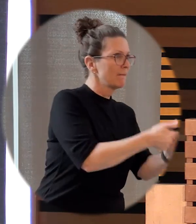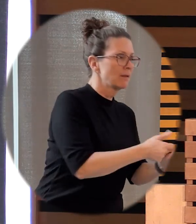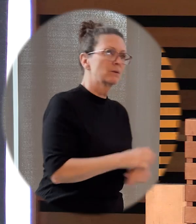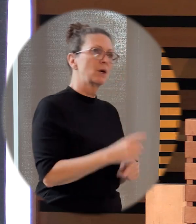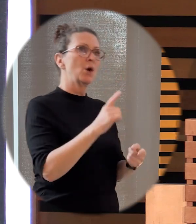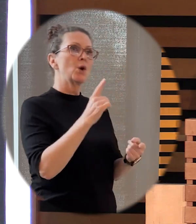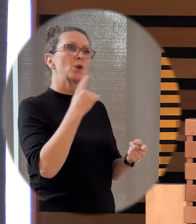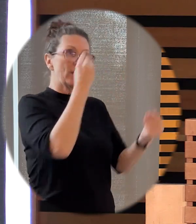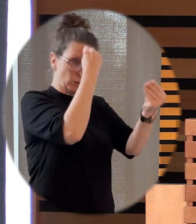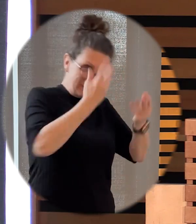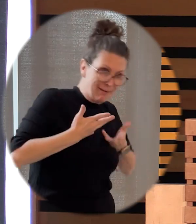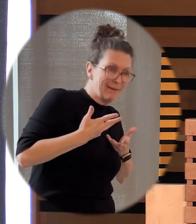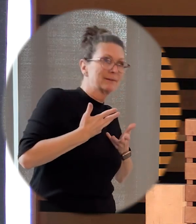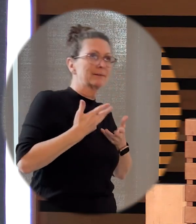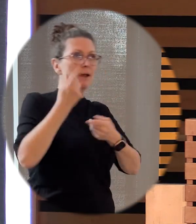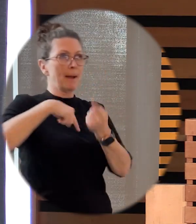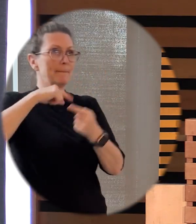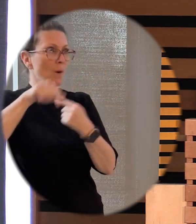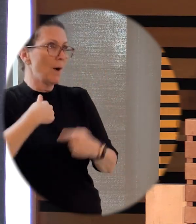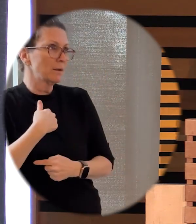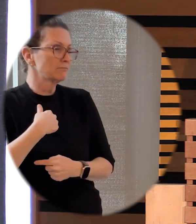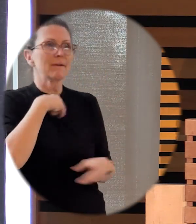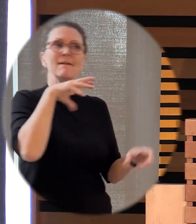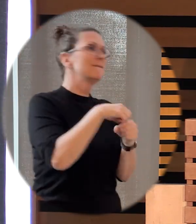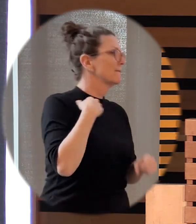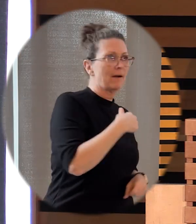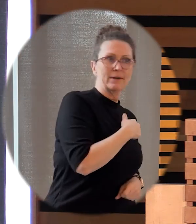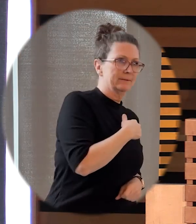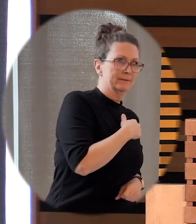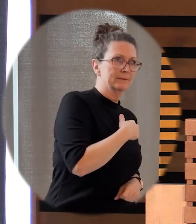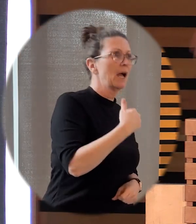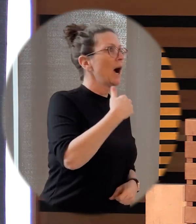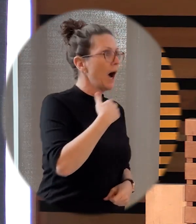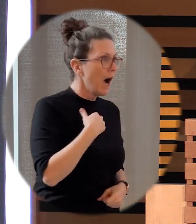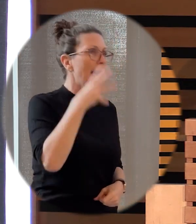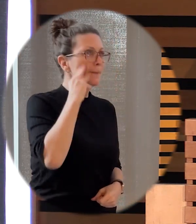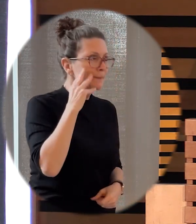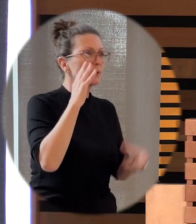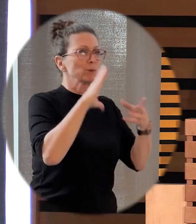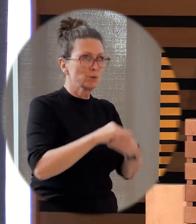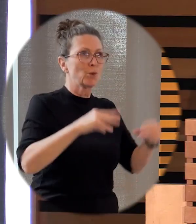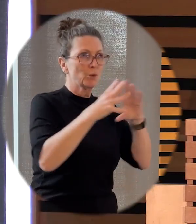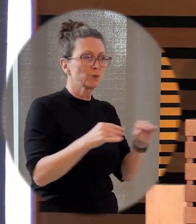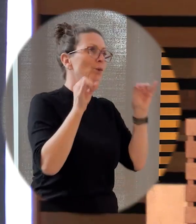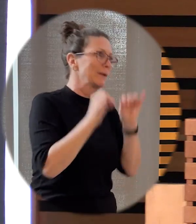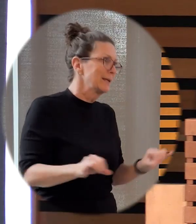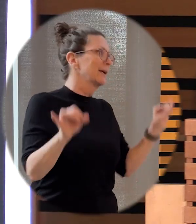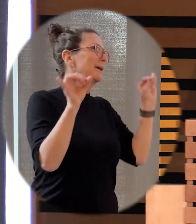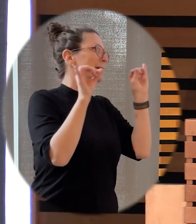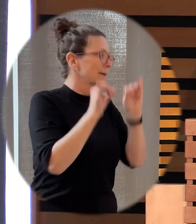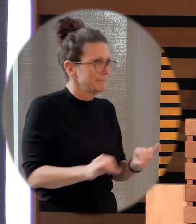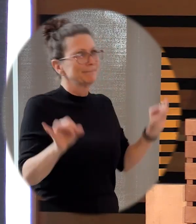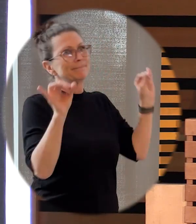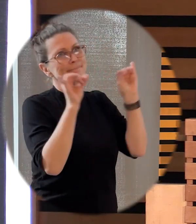about us. I know this firsthand, facing the same stories over and over and over again.